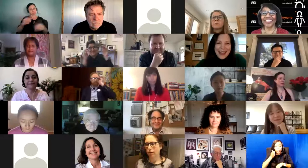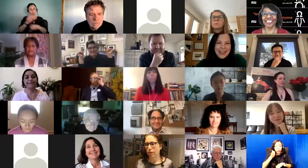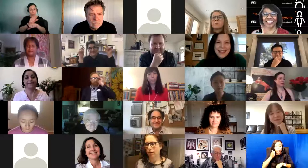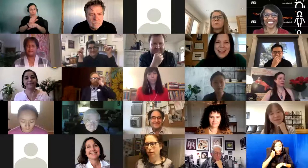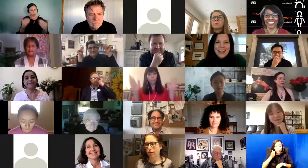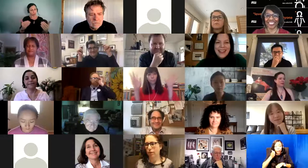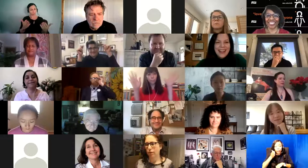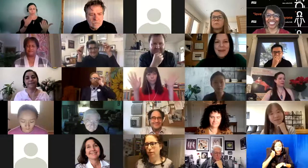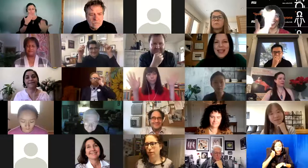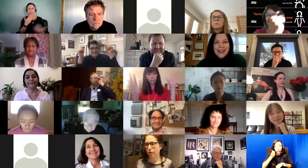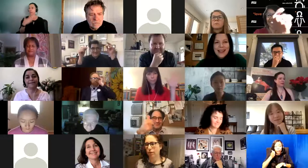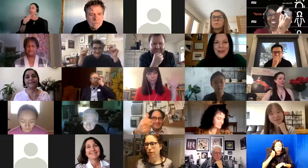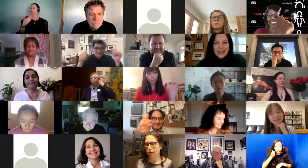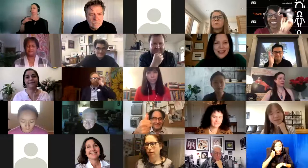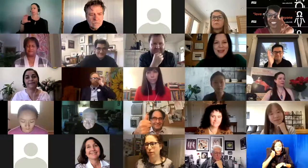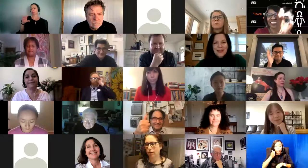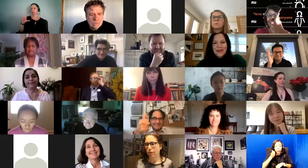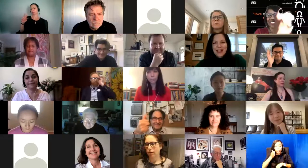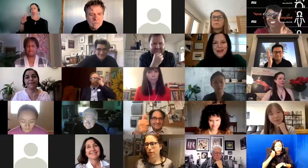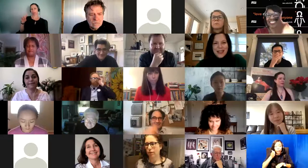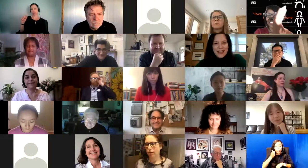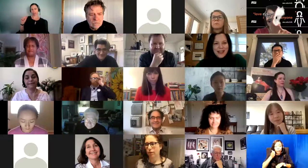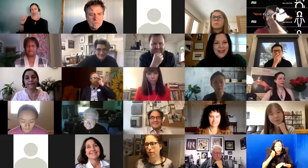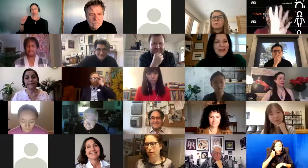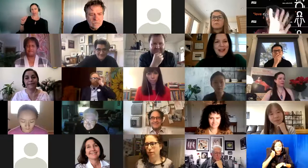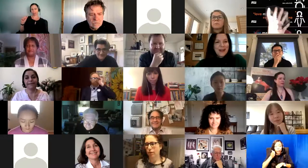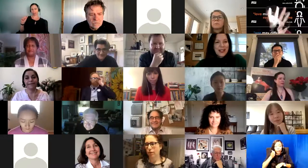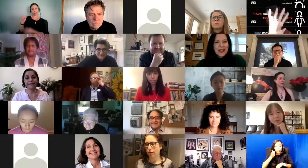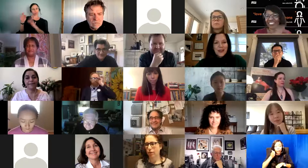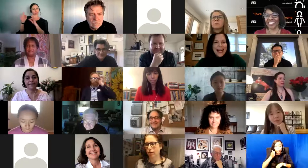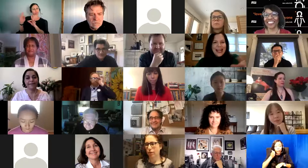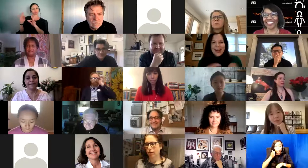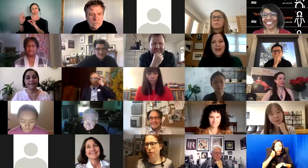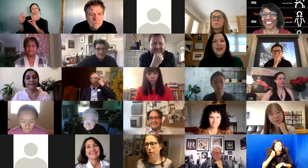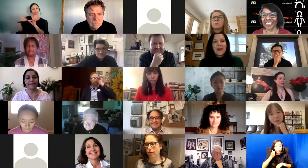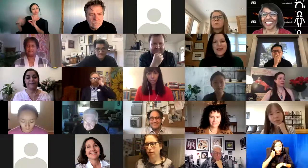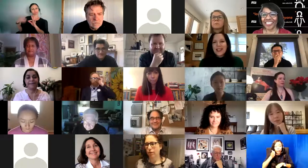Thank you, Claudia. Amazing brilliance from our speakers. We are going to try to get their notes